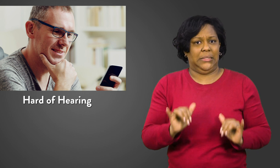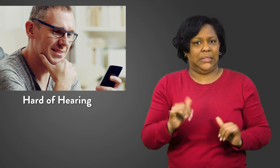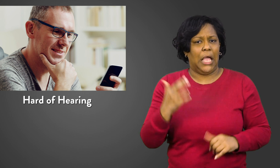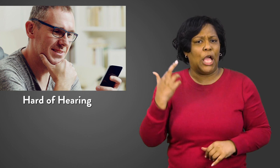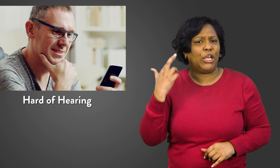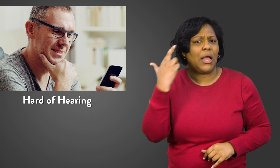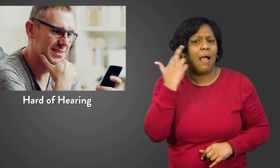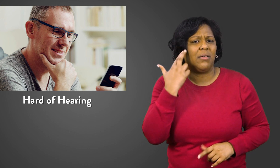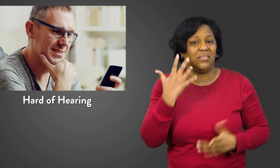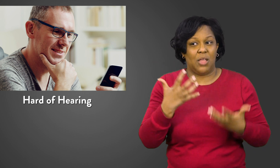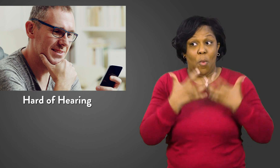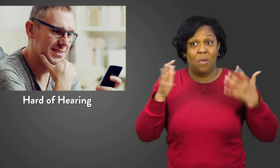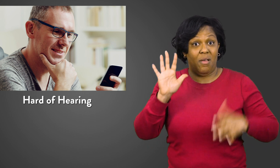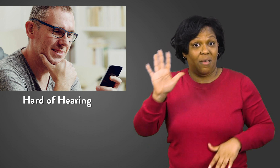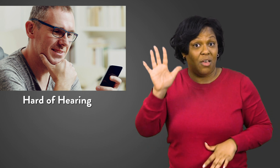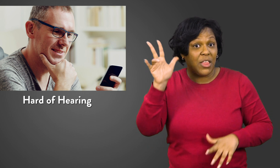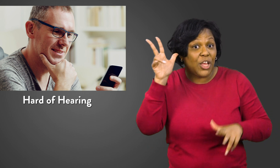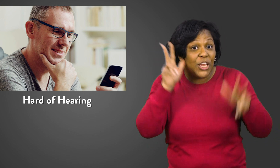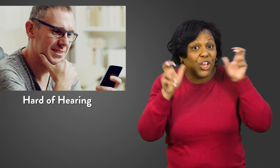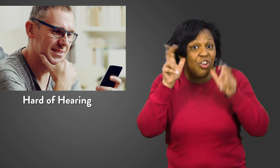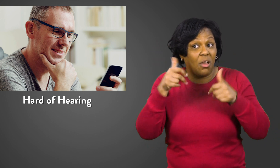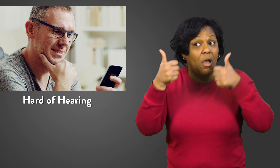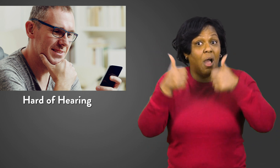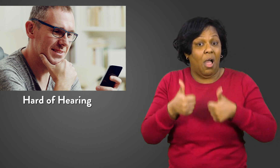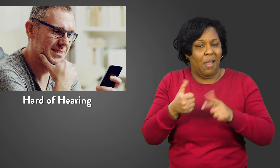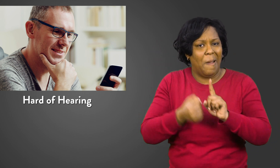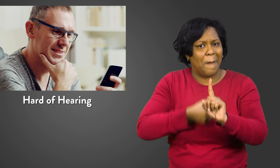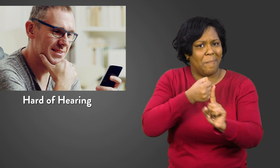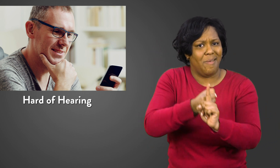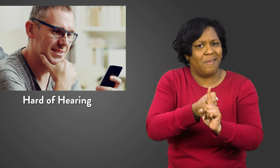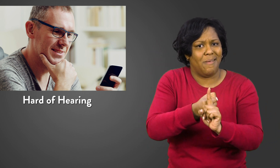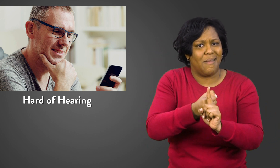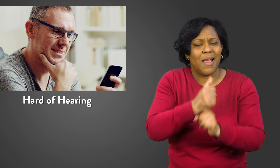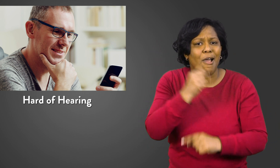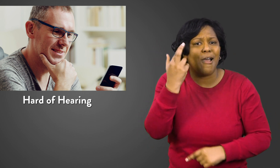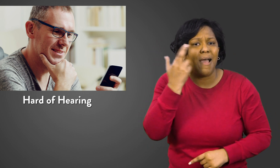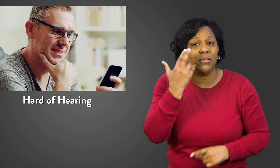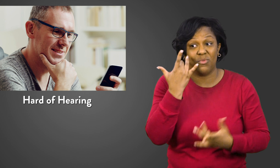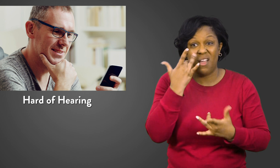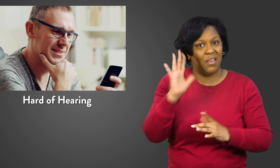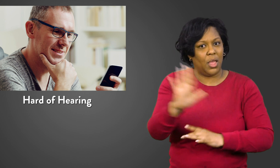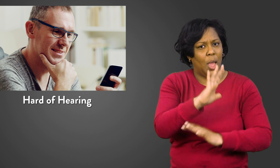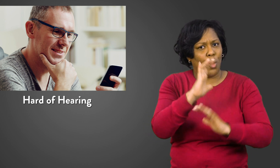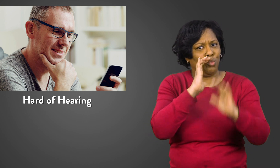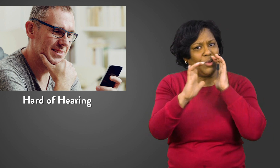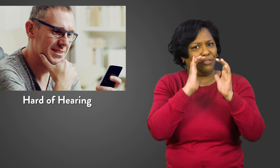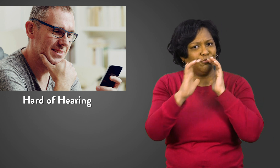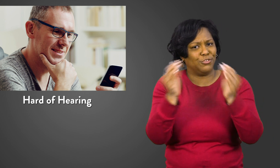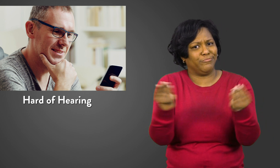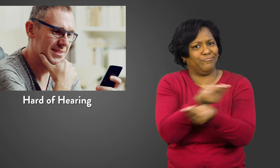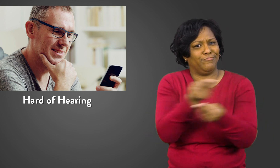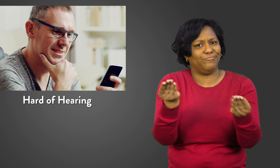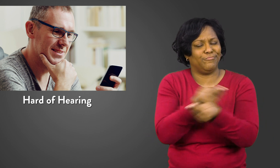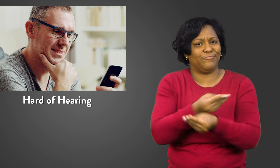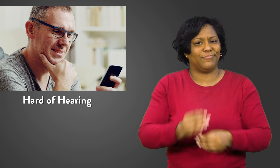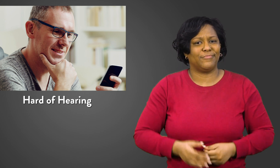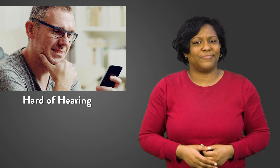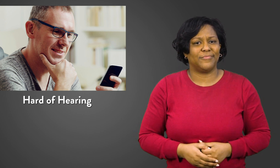realize how much their hearing loss impacts communication.